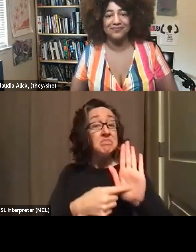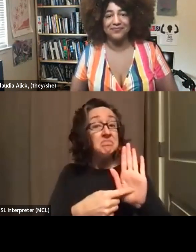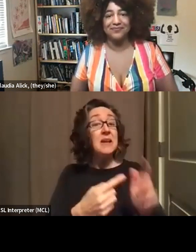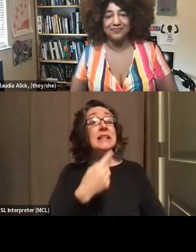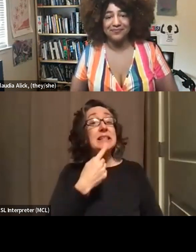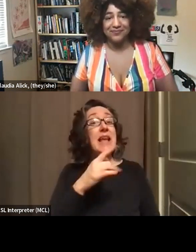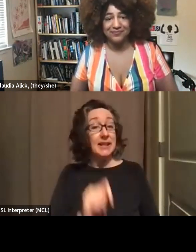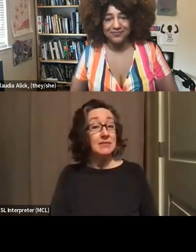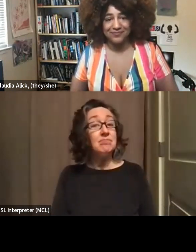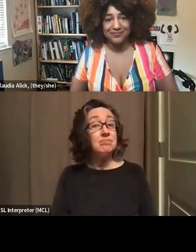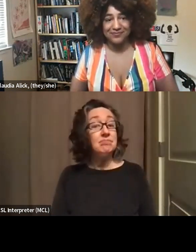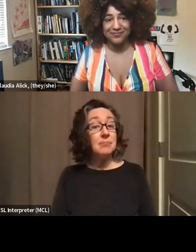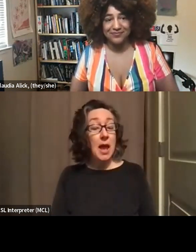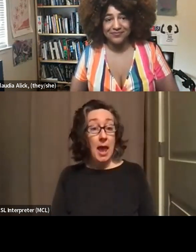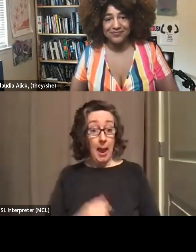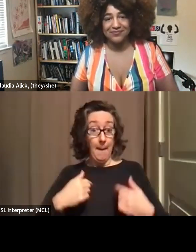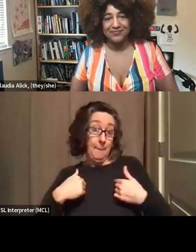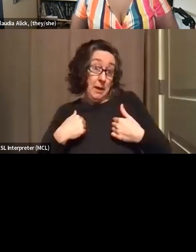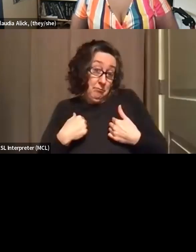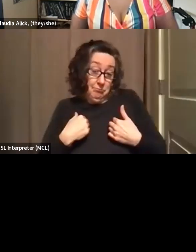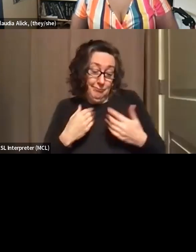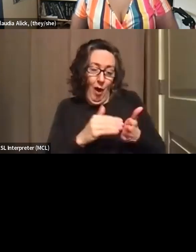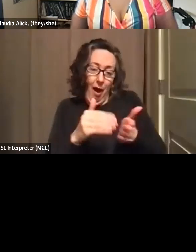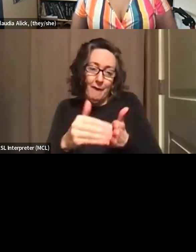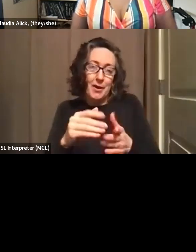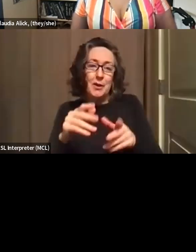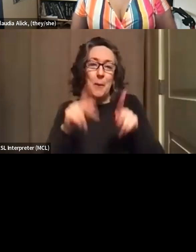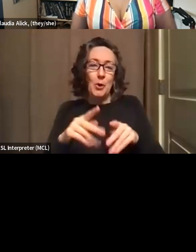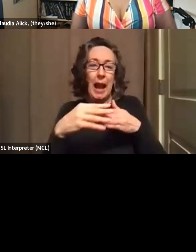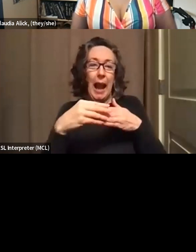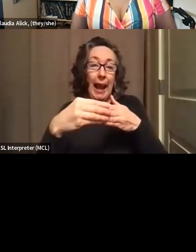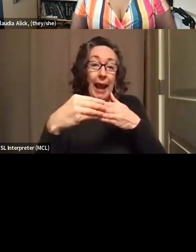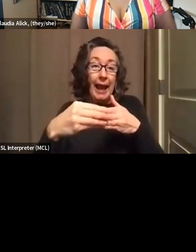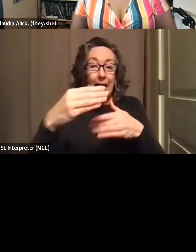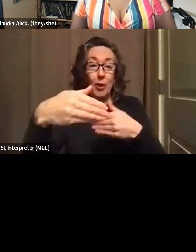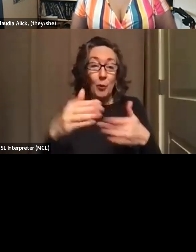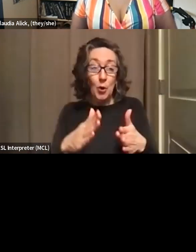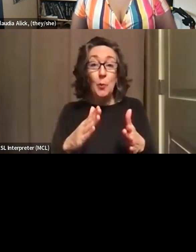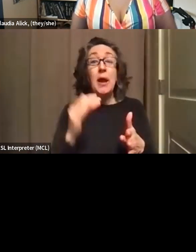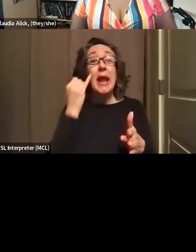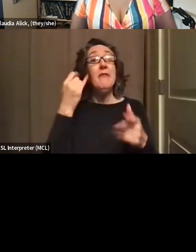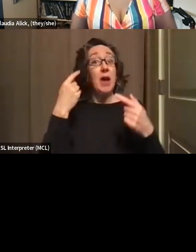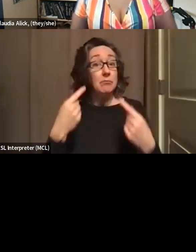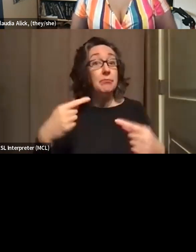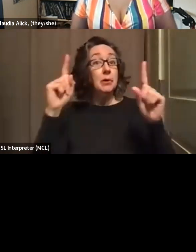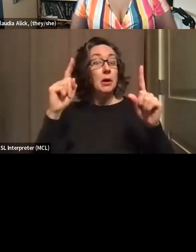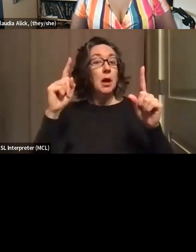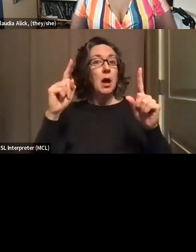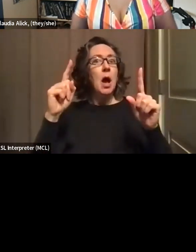And the person who is sometimes the head of the room, once I do that, then all of a sudden